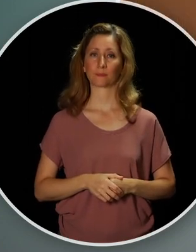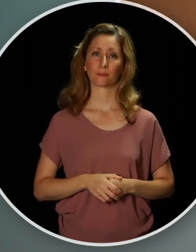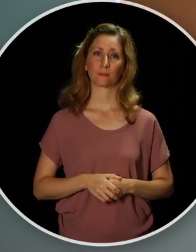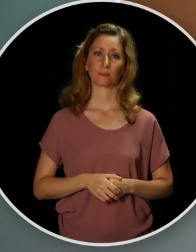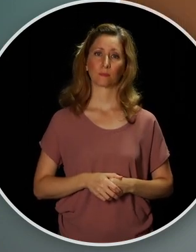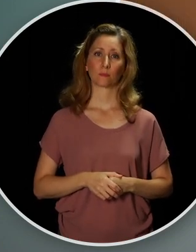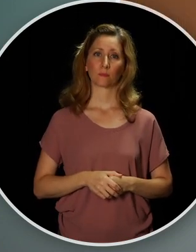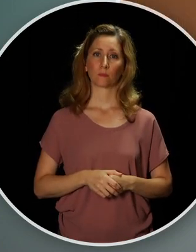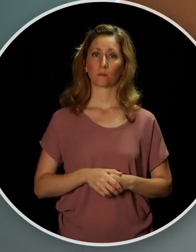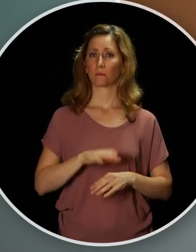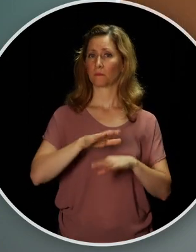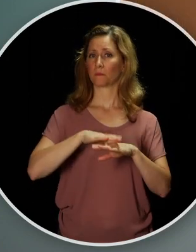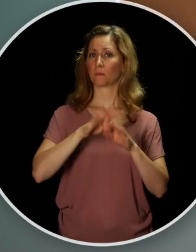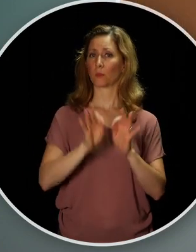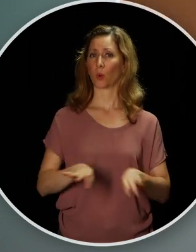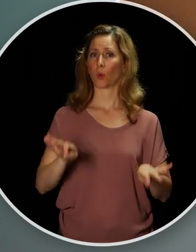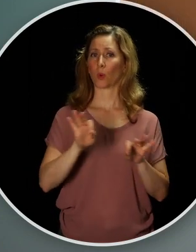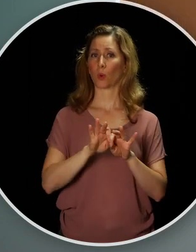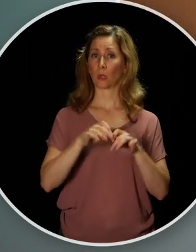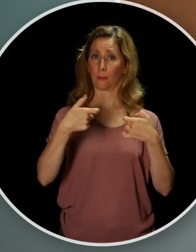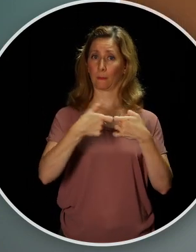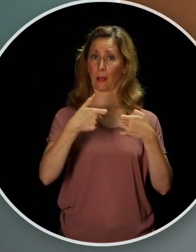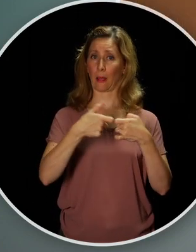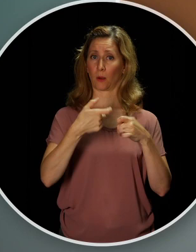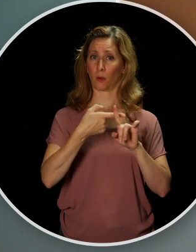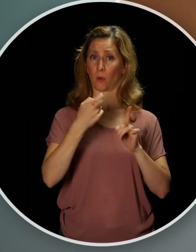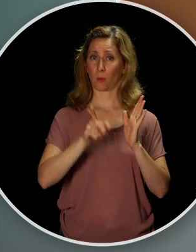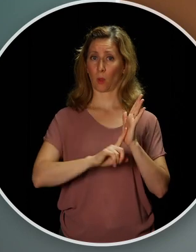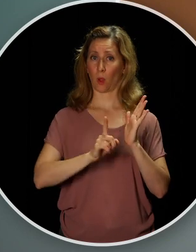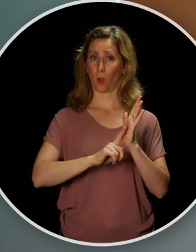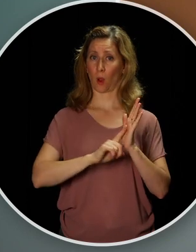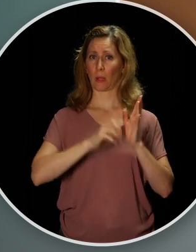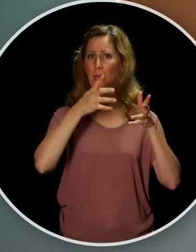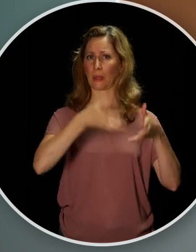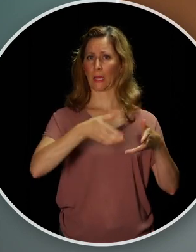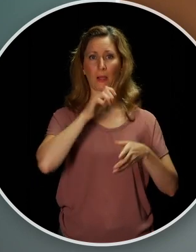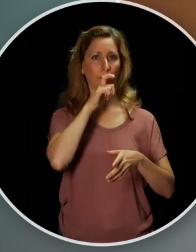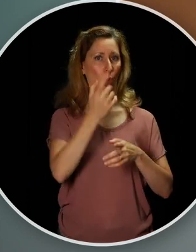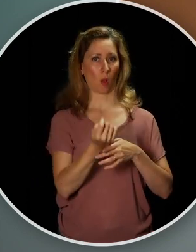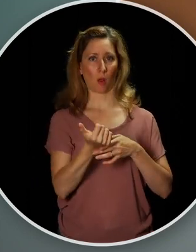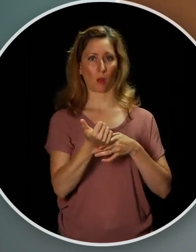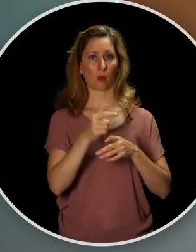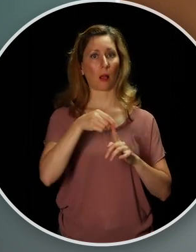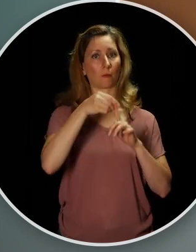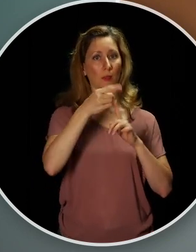This is important. Do not take the battery out of your smoke alarm unless you are putting a new one in.